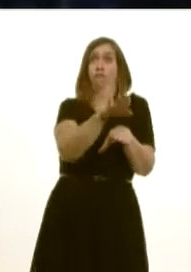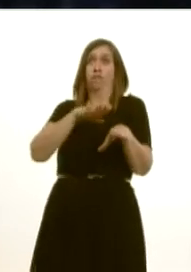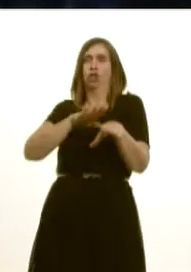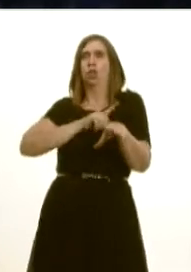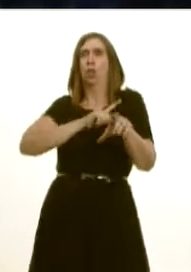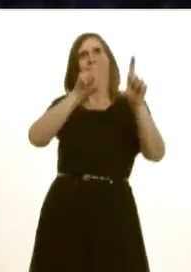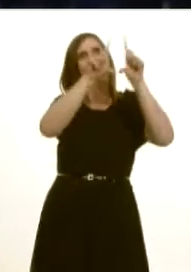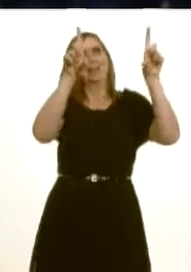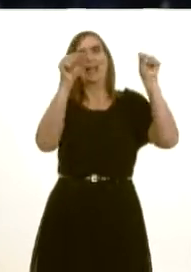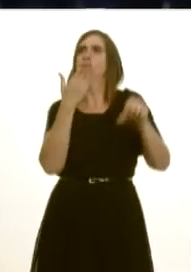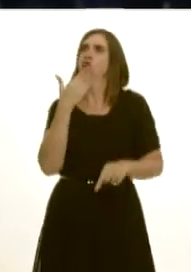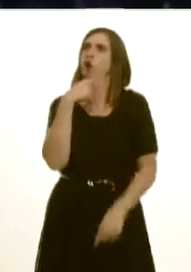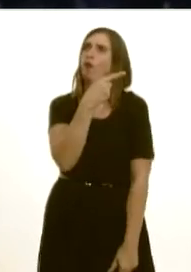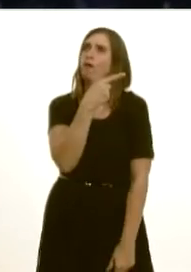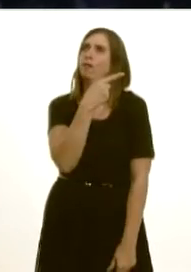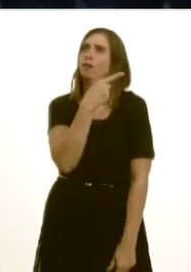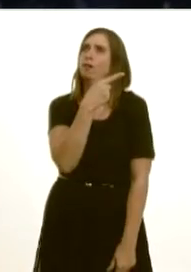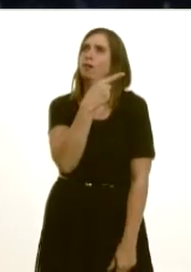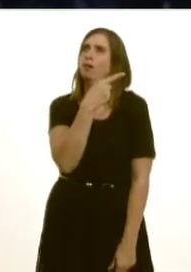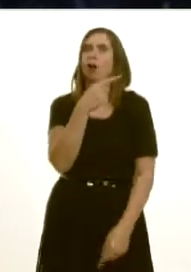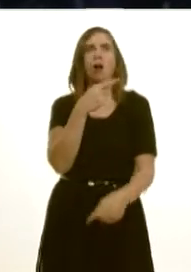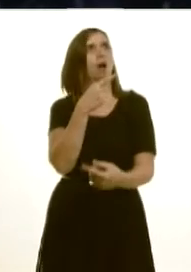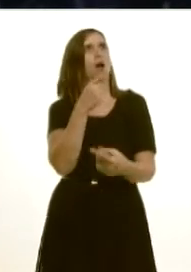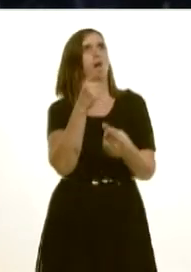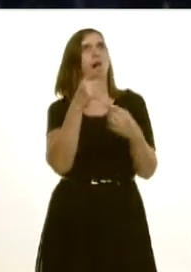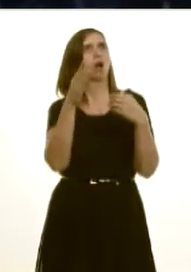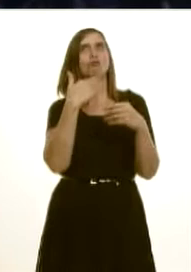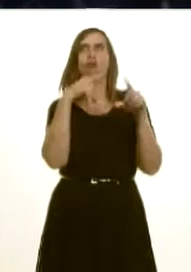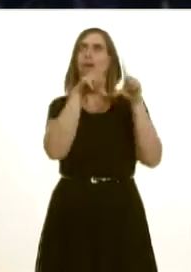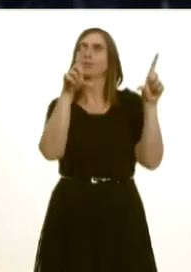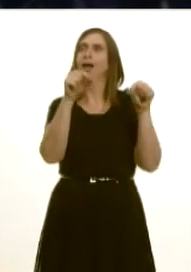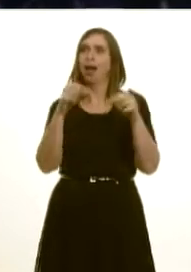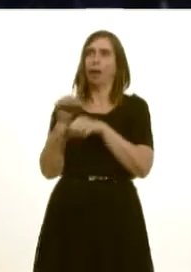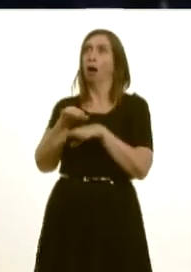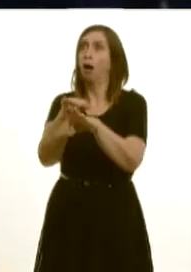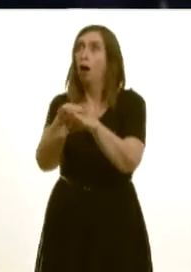are quite often wrong on those junction closures. I want to understand how you will be using